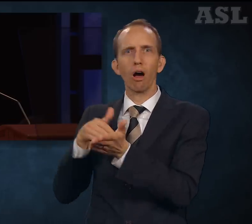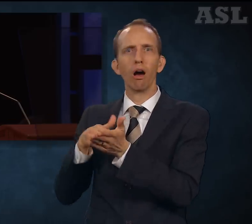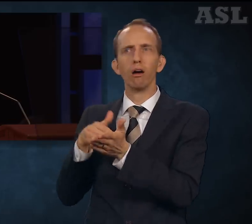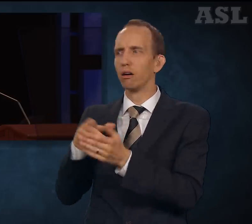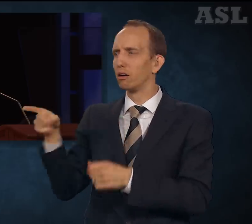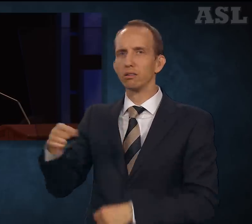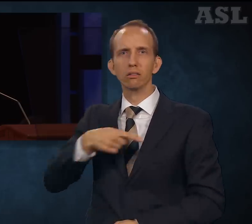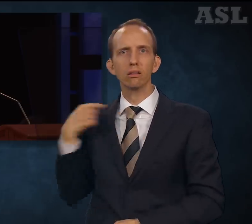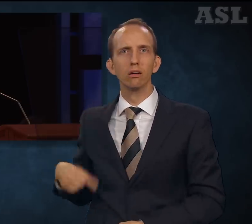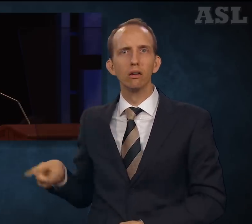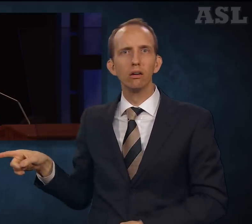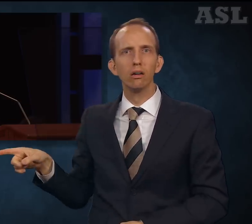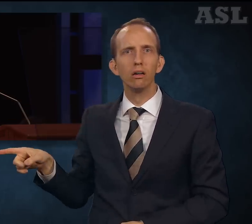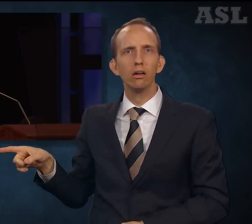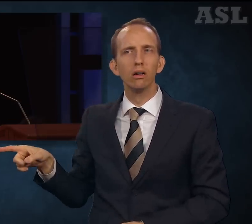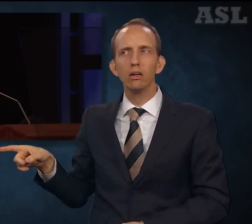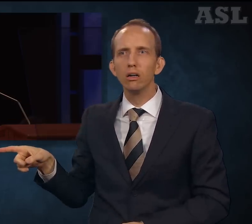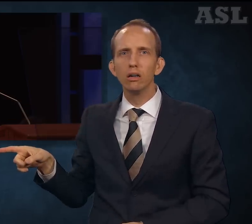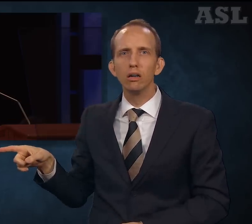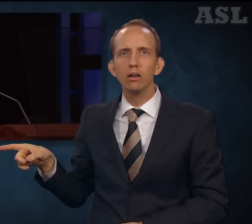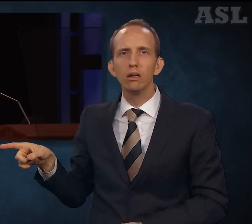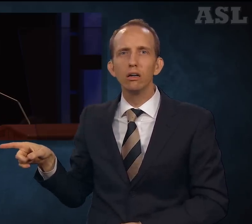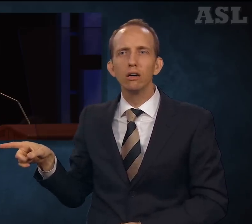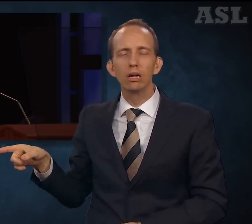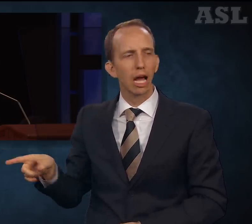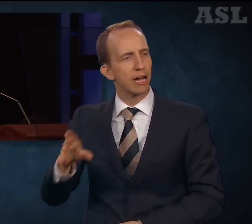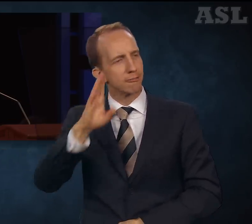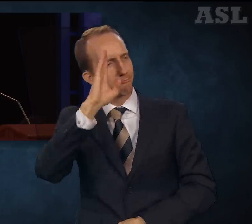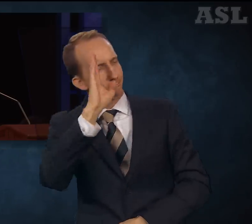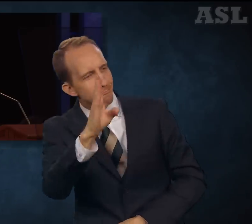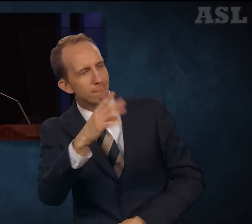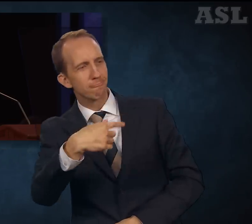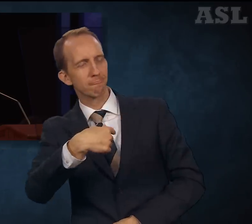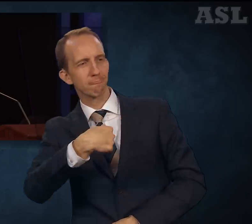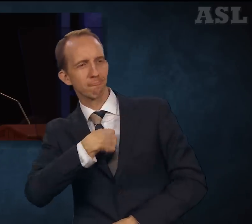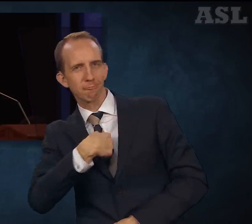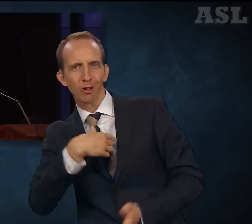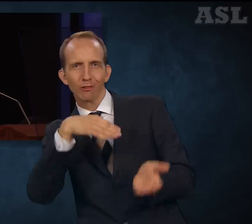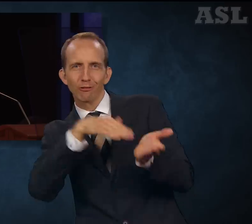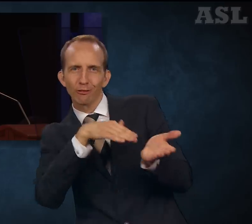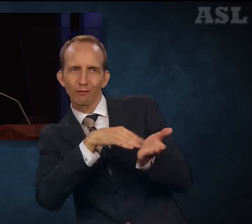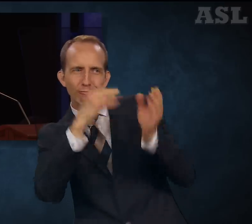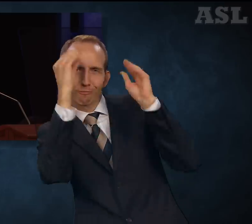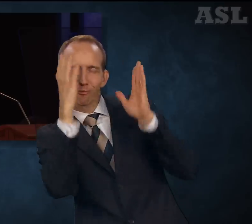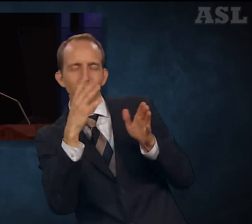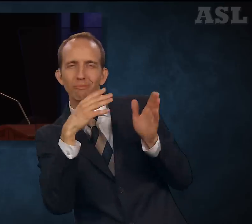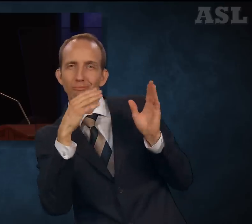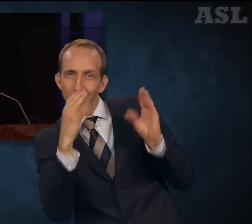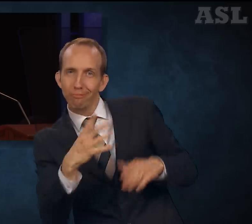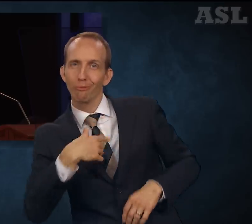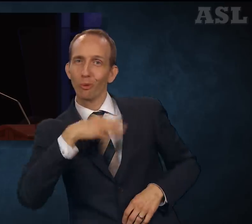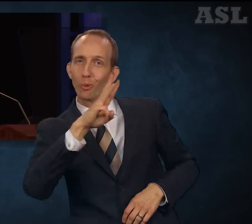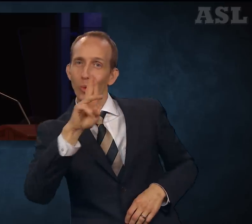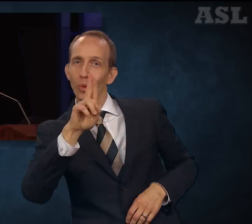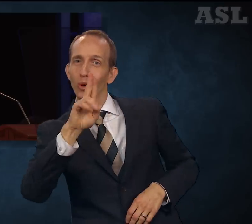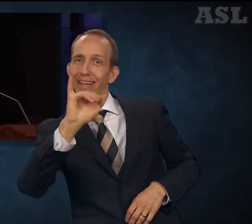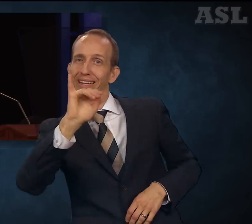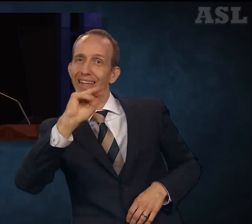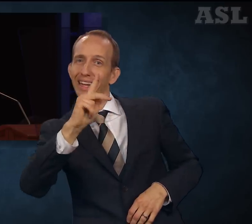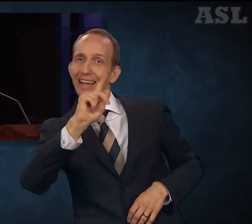AGAIN, I FOUND MYSELF SITTING BY A CHINESE DOCTOR.